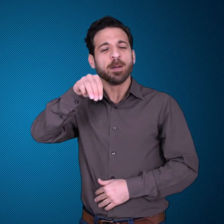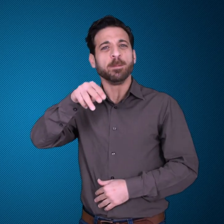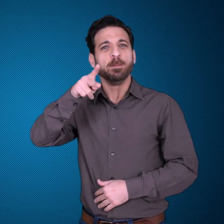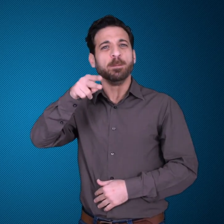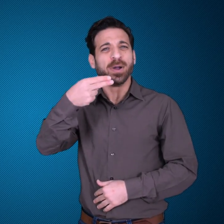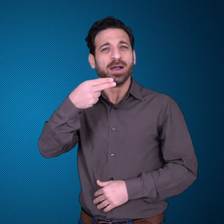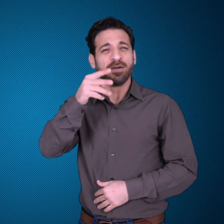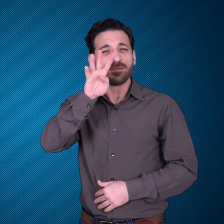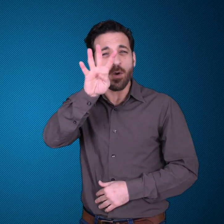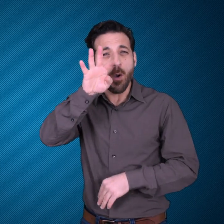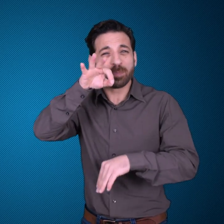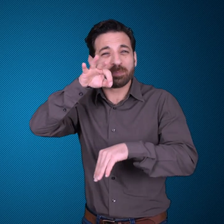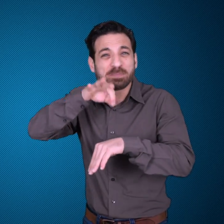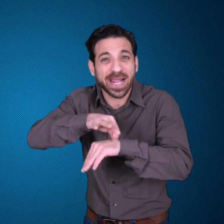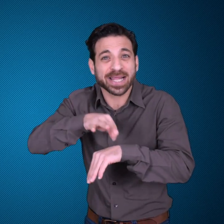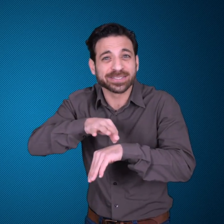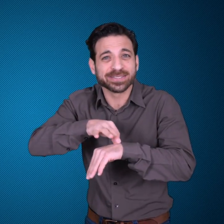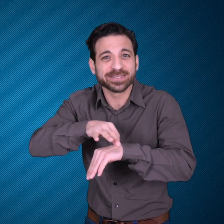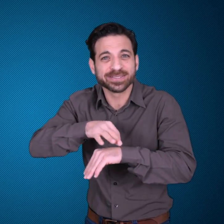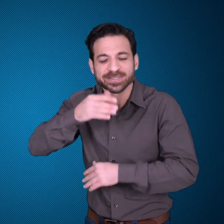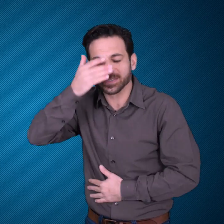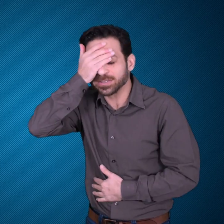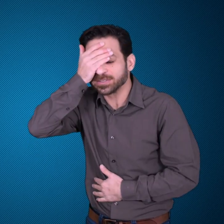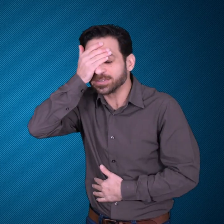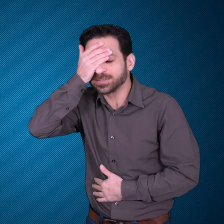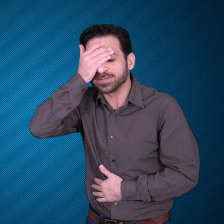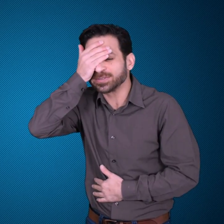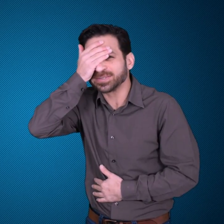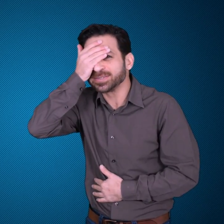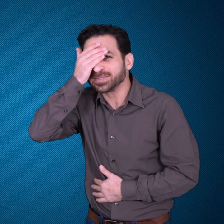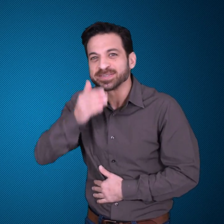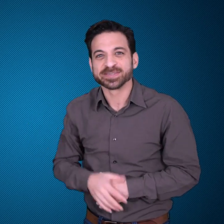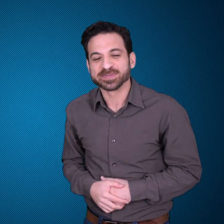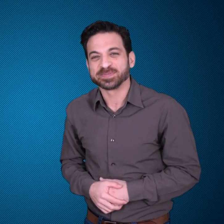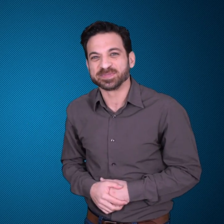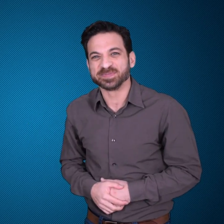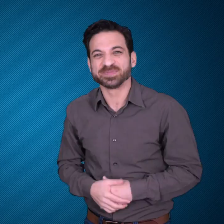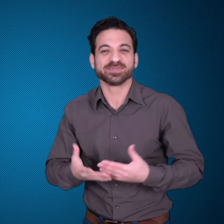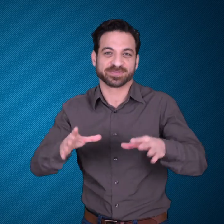Amazing! 833 mph in 4 minutes?